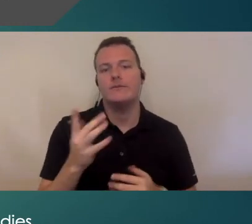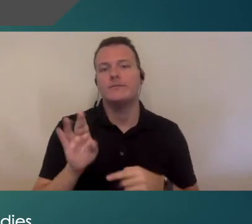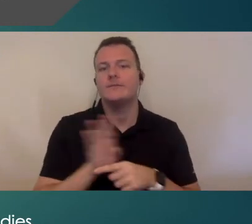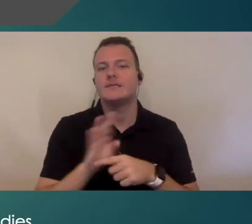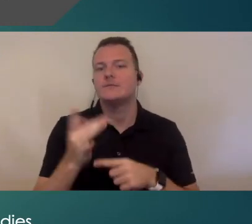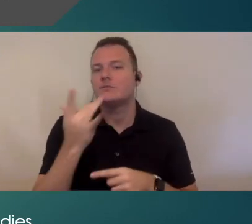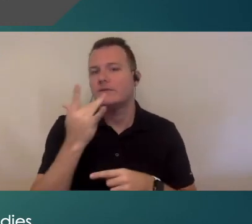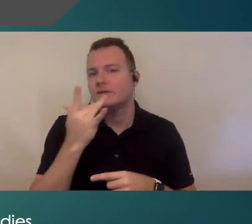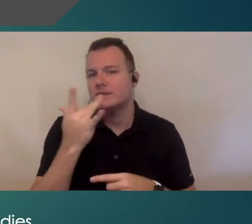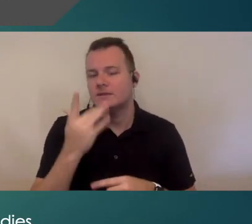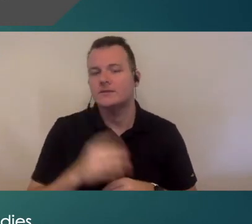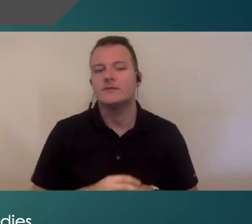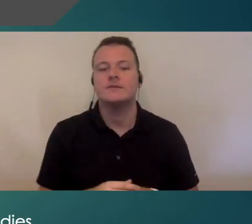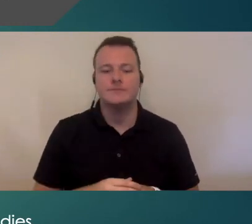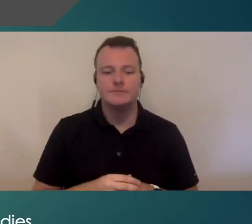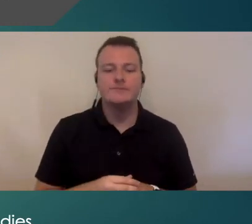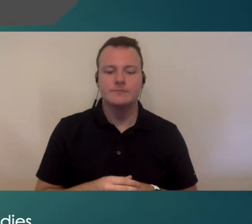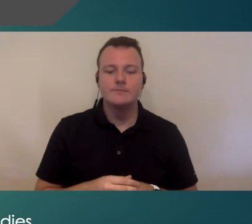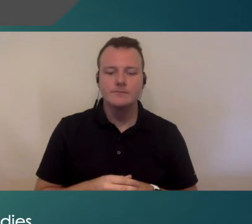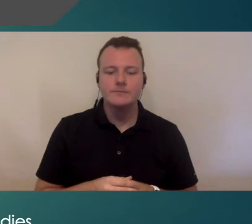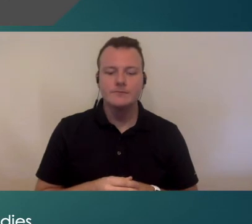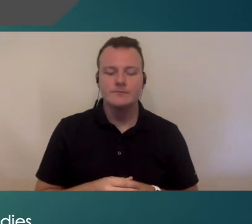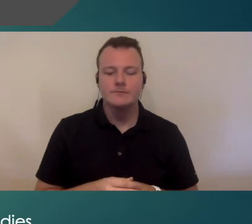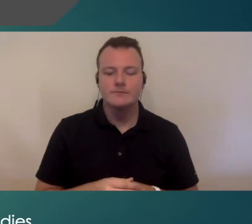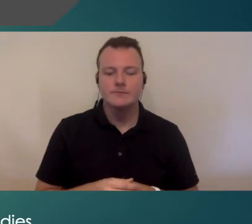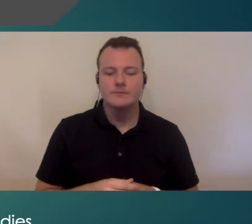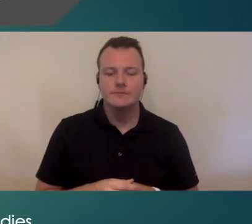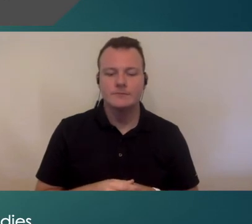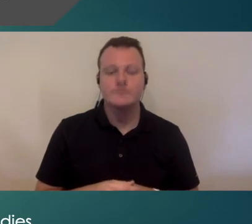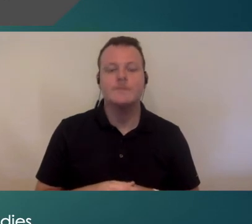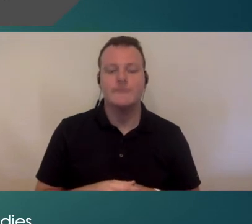homework that dr. Megann Faivre talked about are going to be so beneficial. If